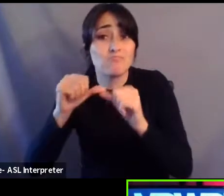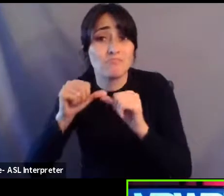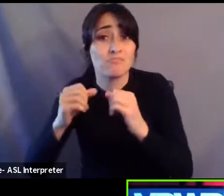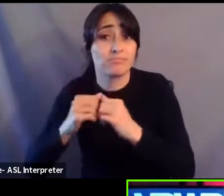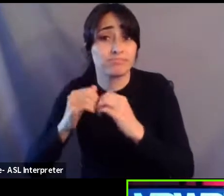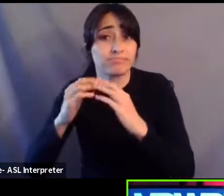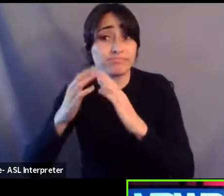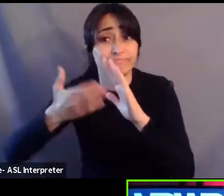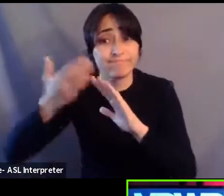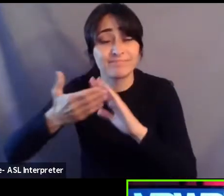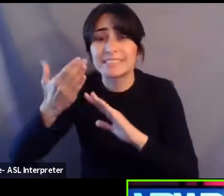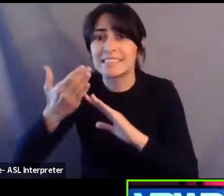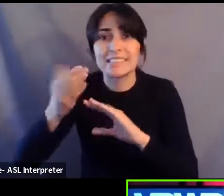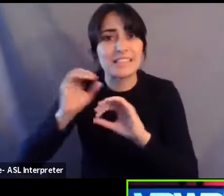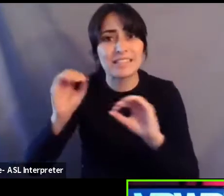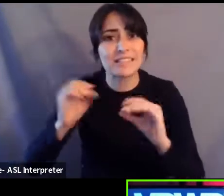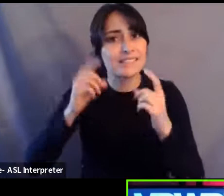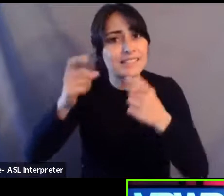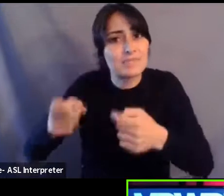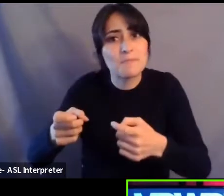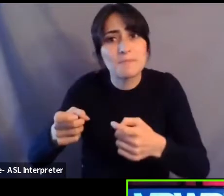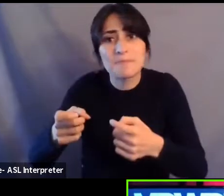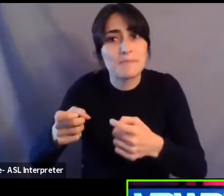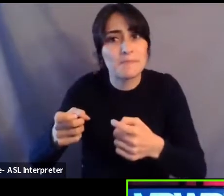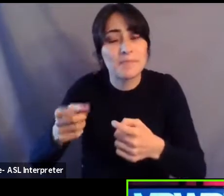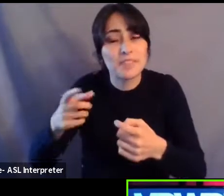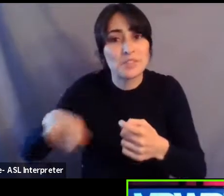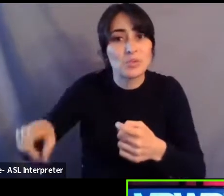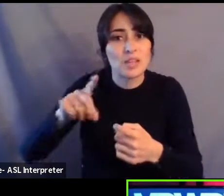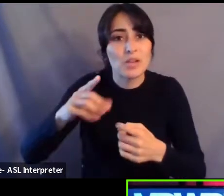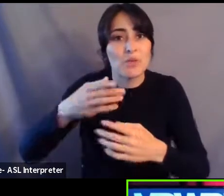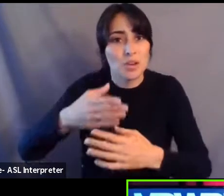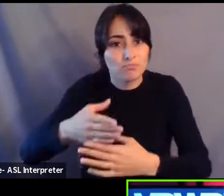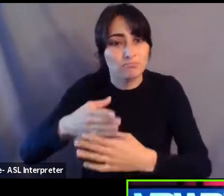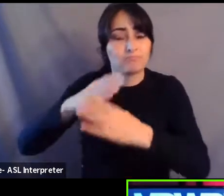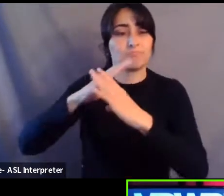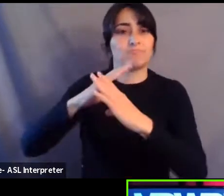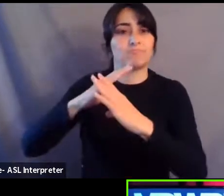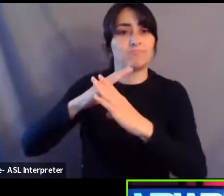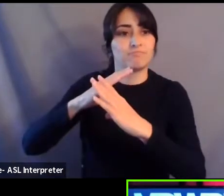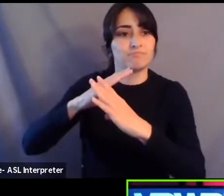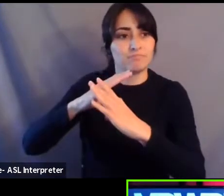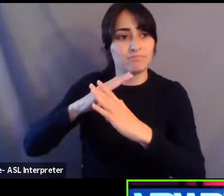actively prevented from achieving any sort of power or achieving any